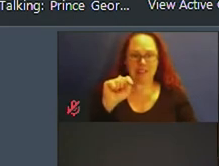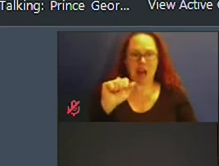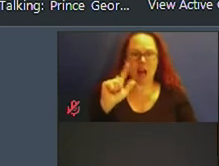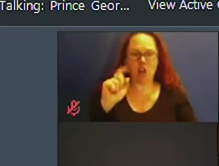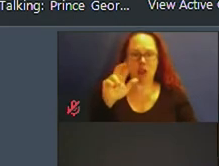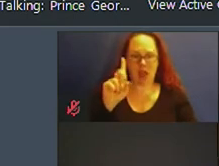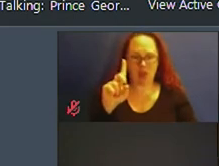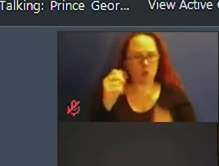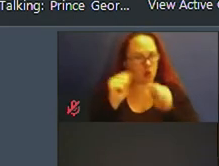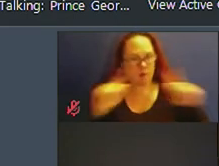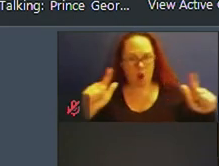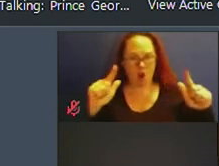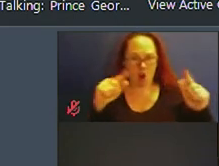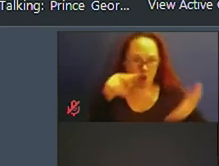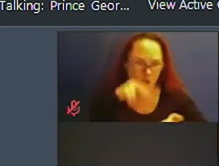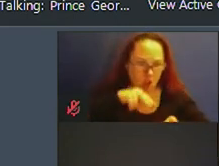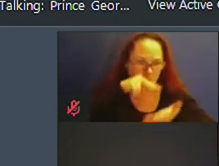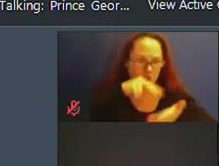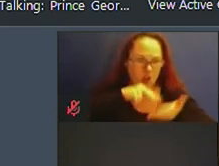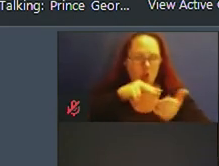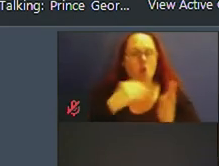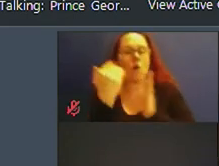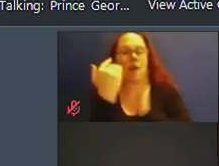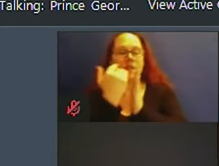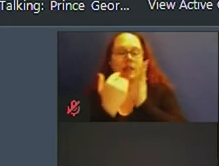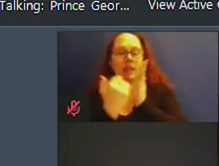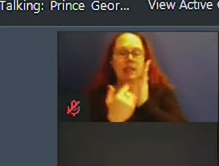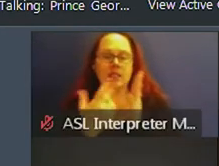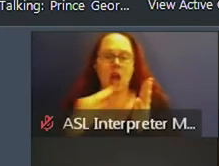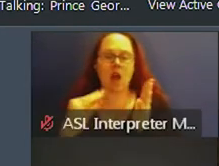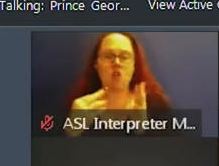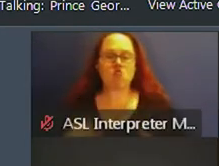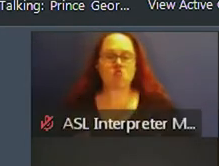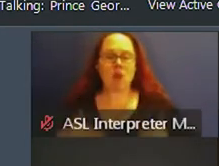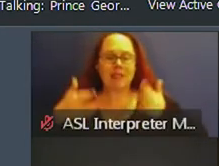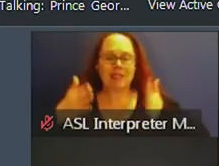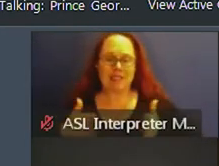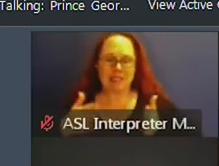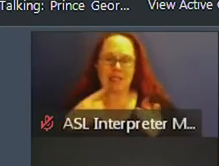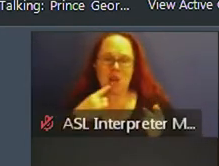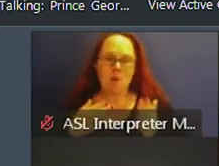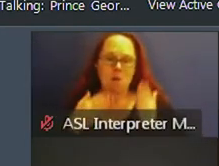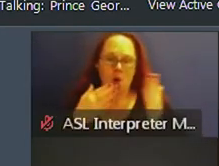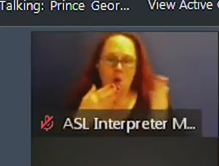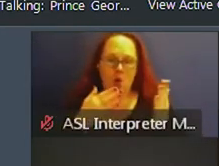We have the list of residents who are proposed. I will address that and have legal address that as well.